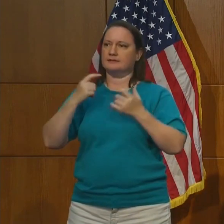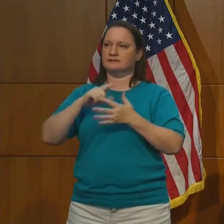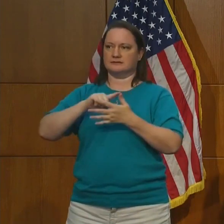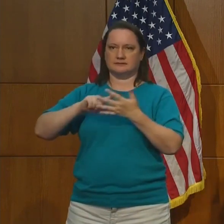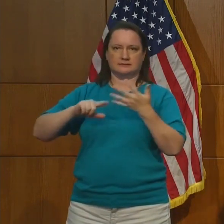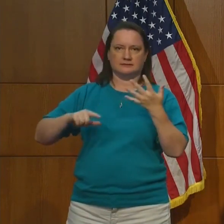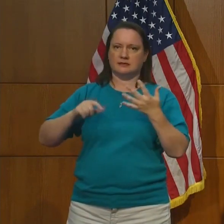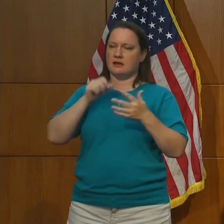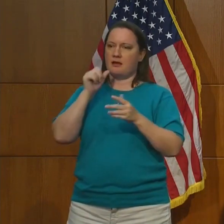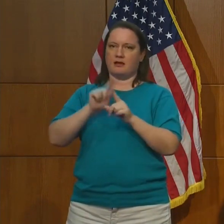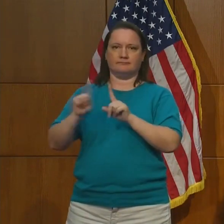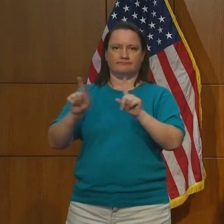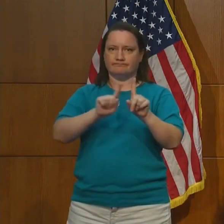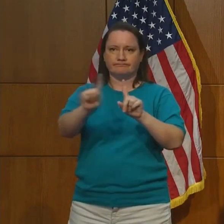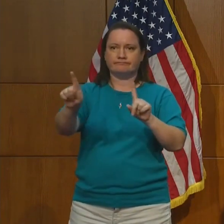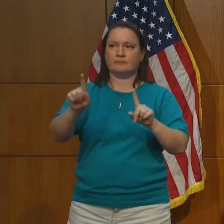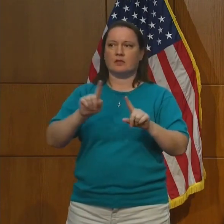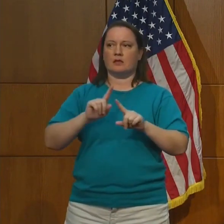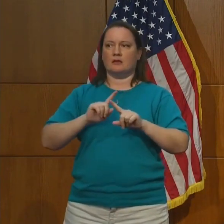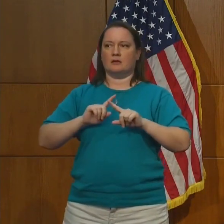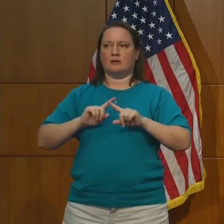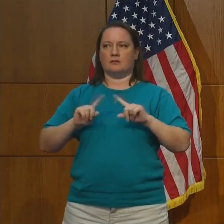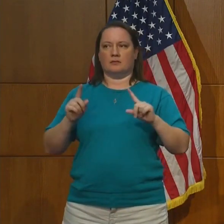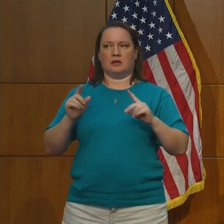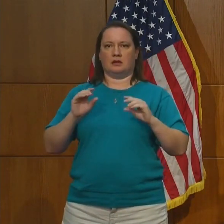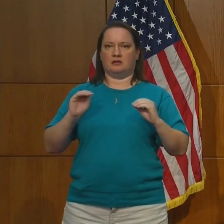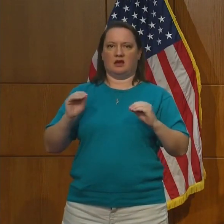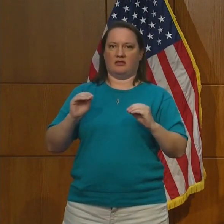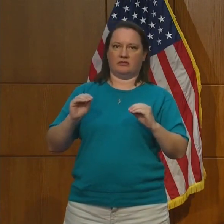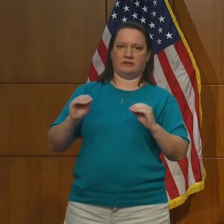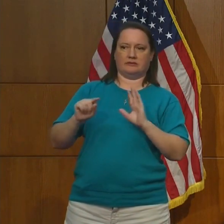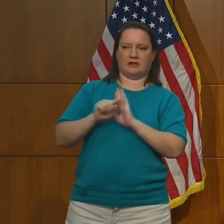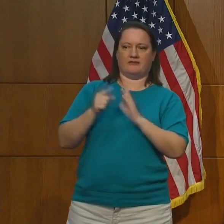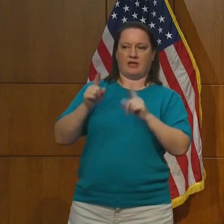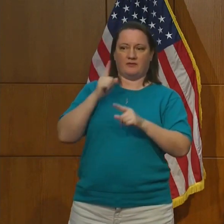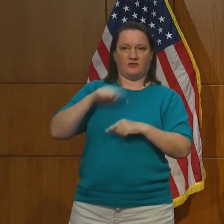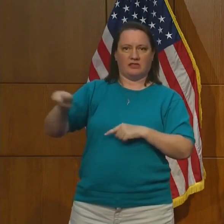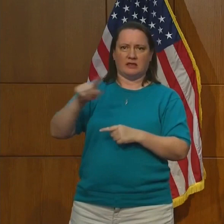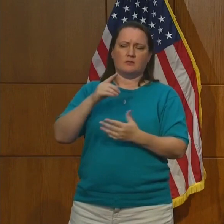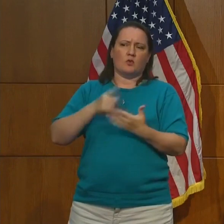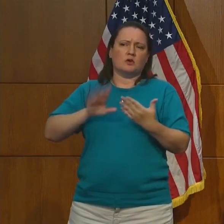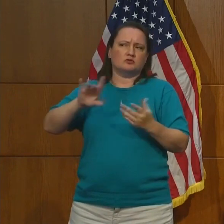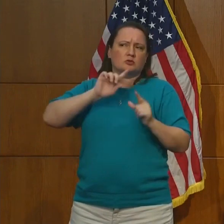MARCHERS ONE KNACK FOR PULLING YOUR GUIDELINES NOT ONE BAD